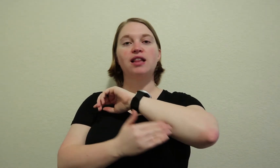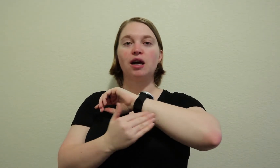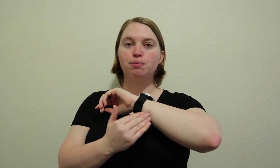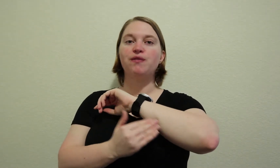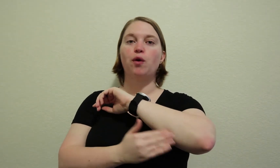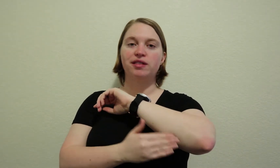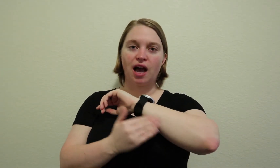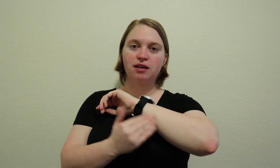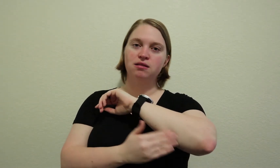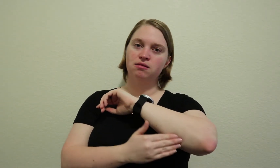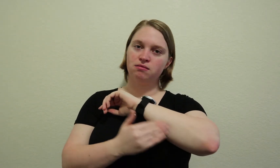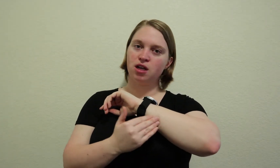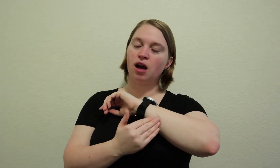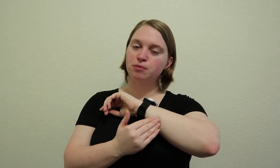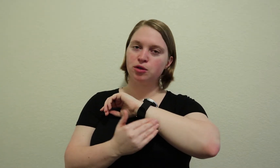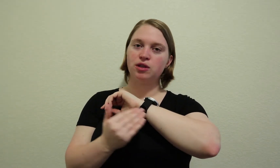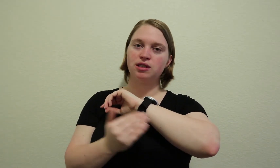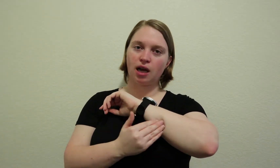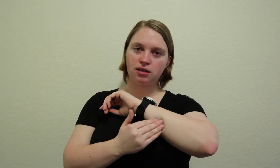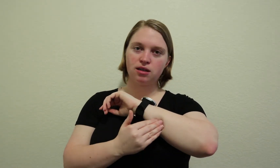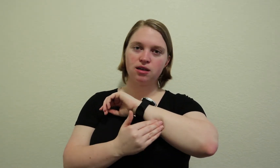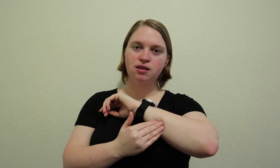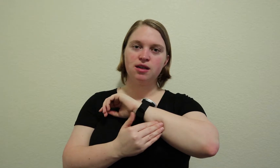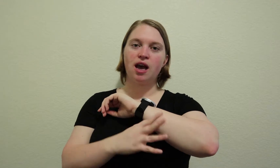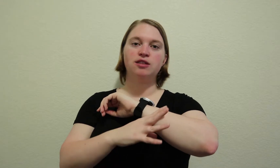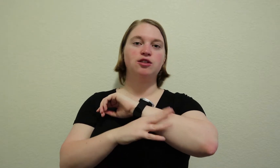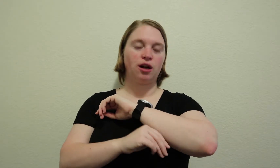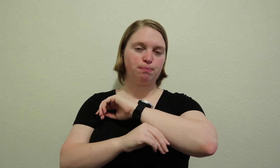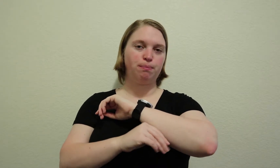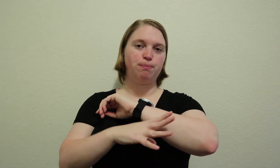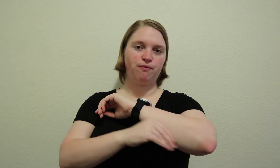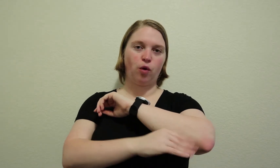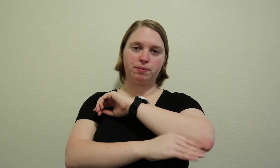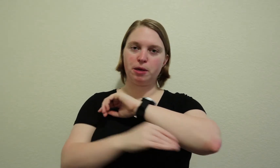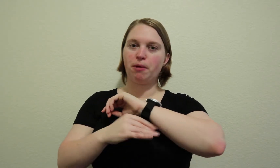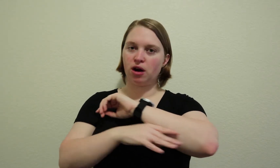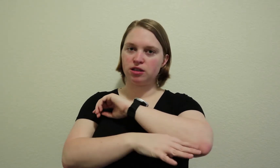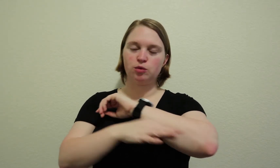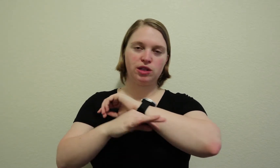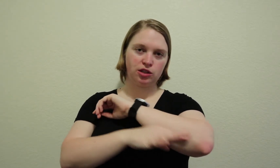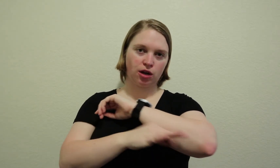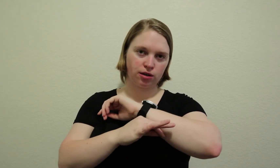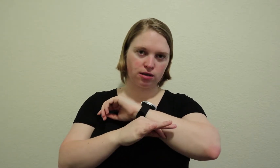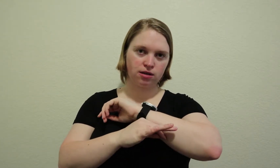that before that (platelets) comes to the site and start forming bonds with each other